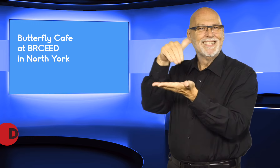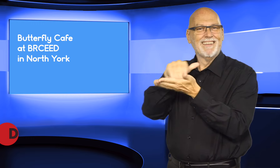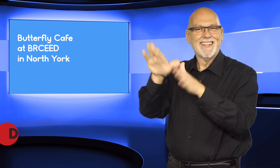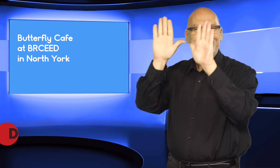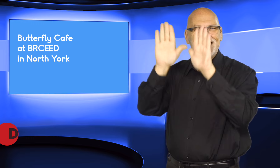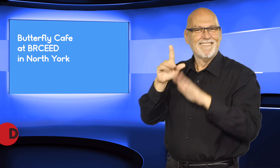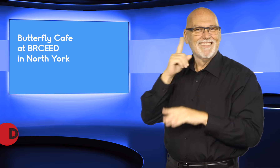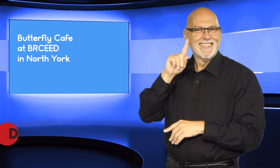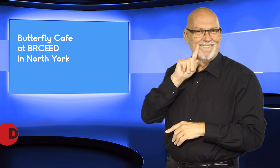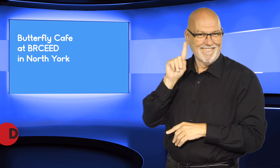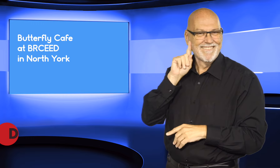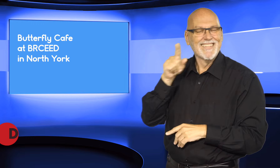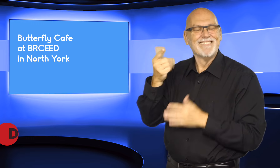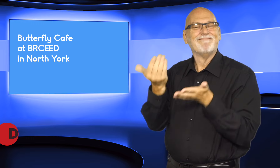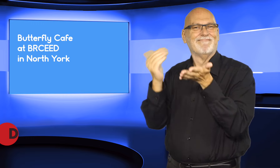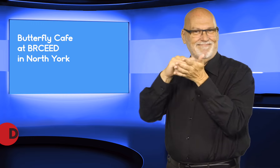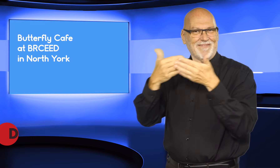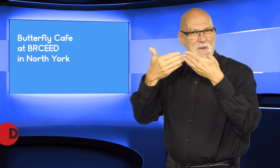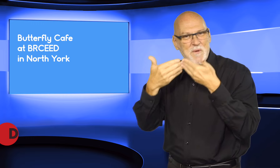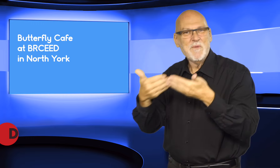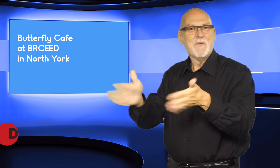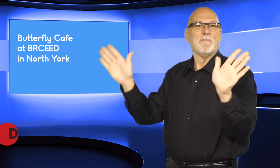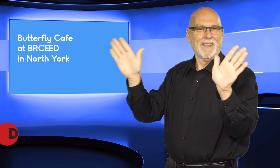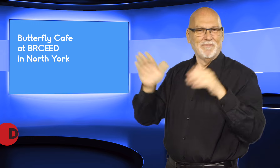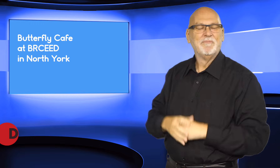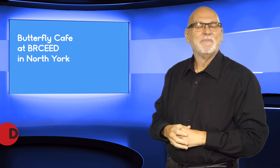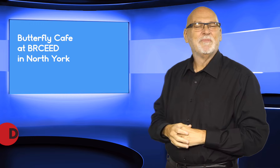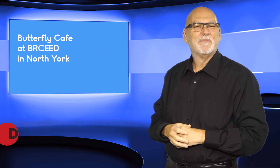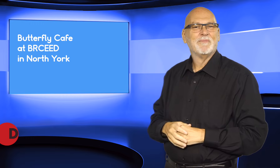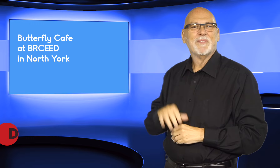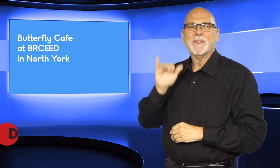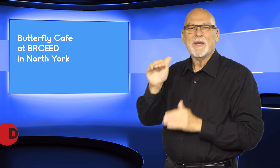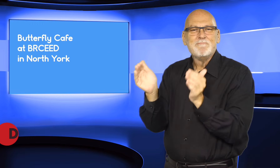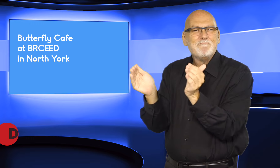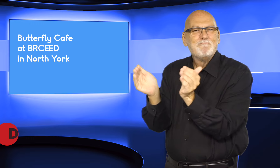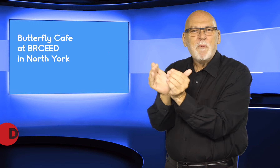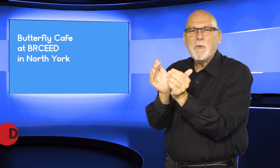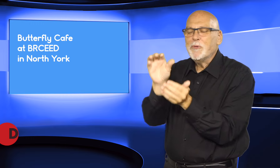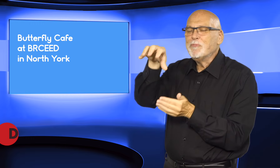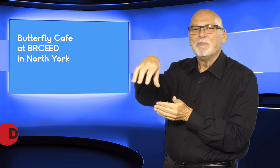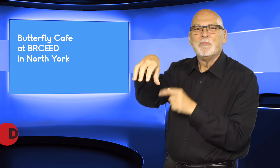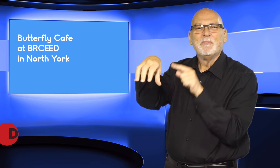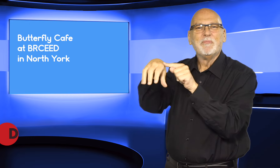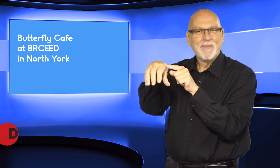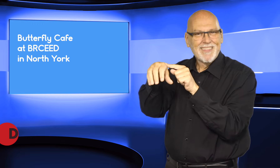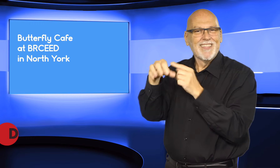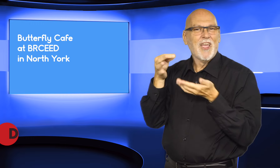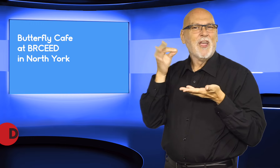Centre of Excellence for the Deaf, BRCCED has reopened.